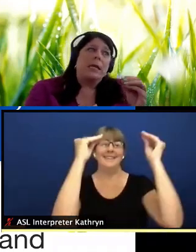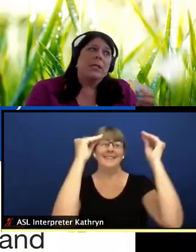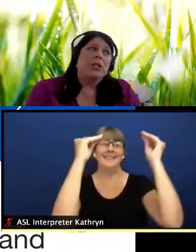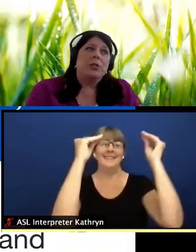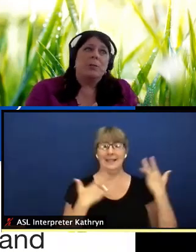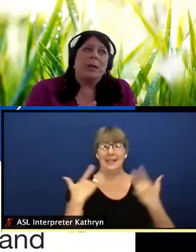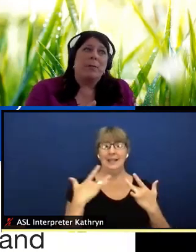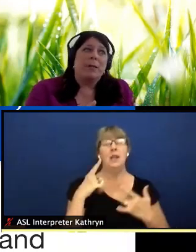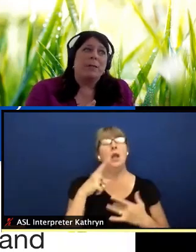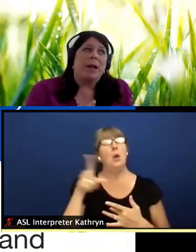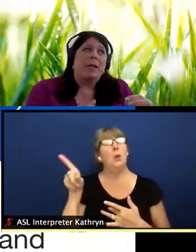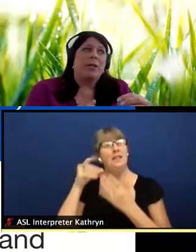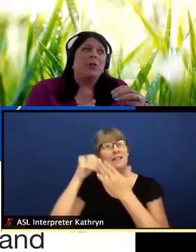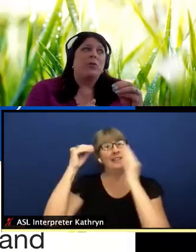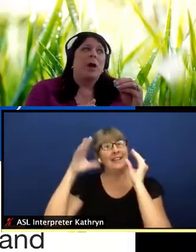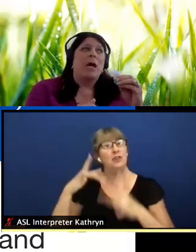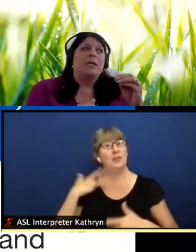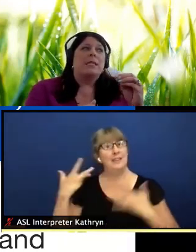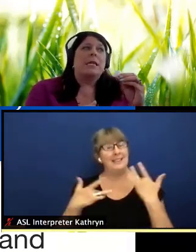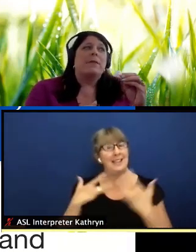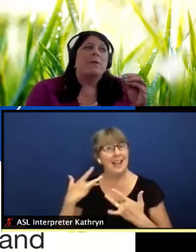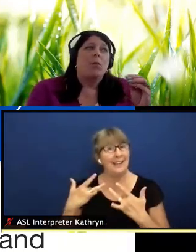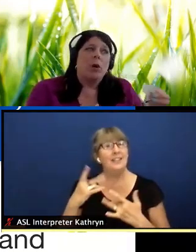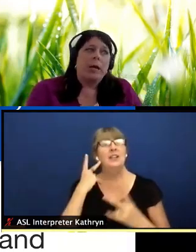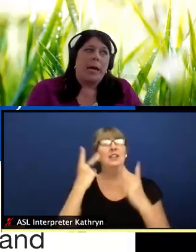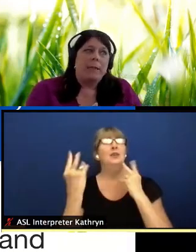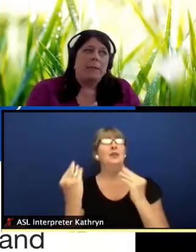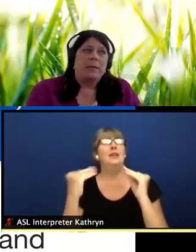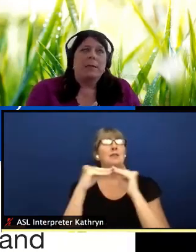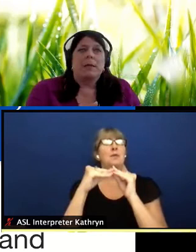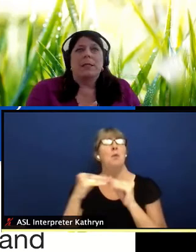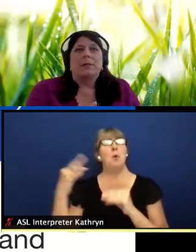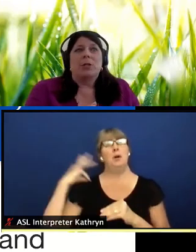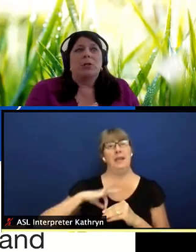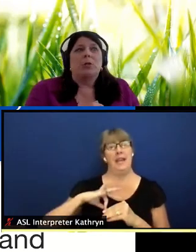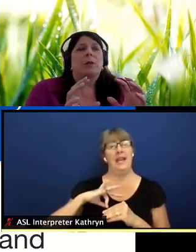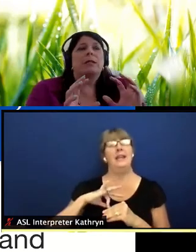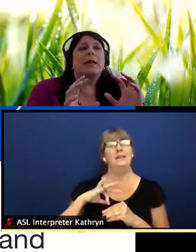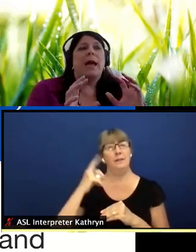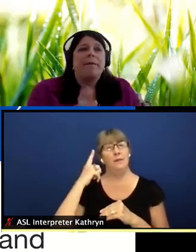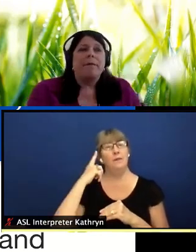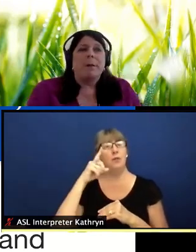teachers become excited you see even more gains on the sides of the student because everybody